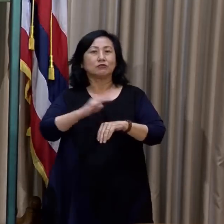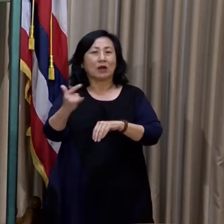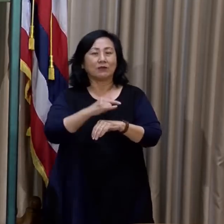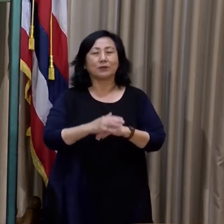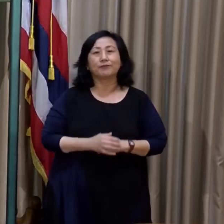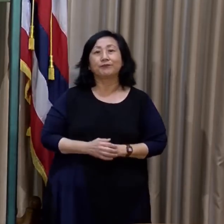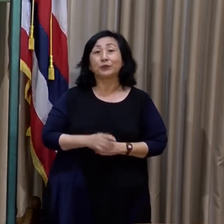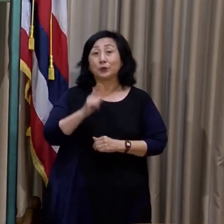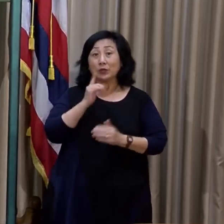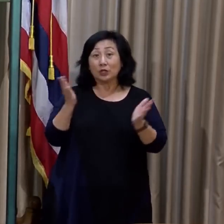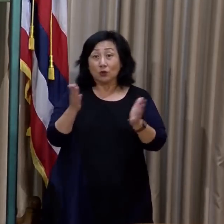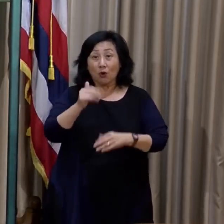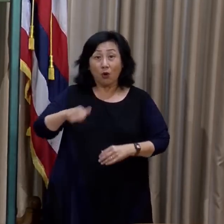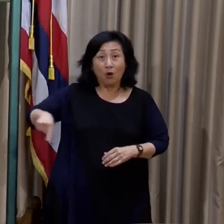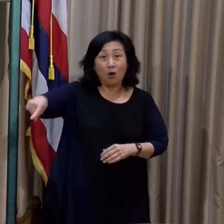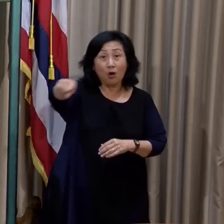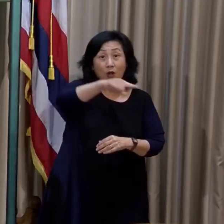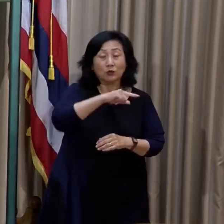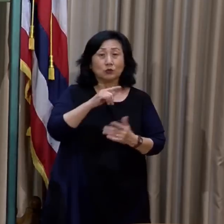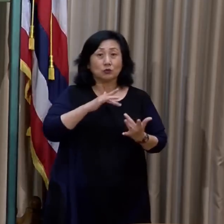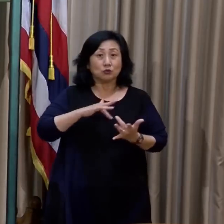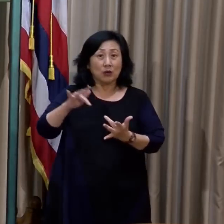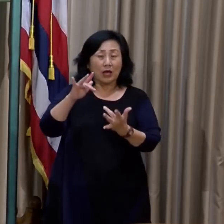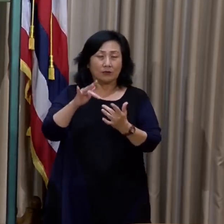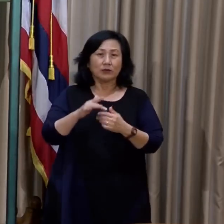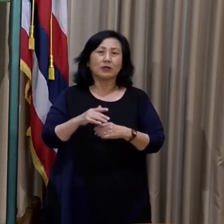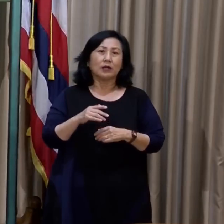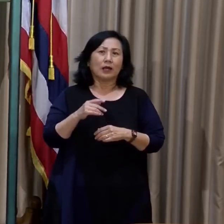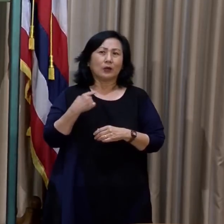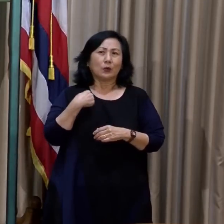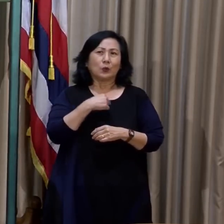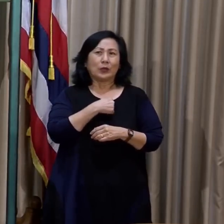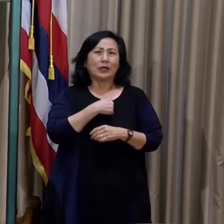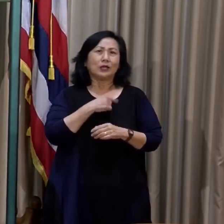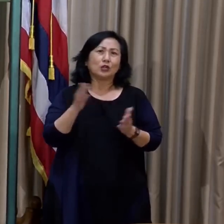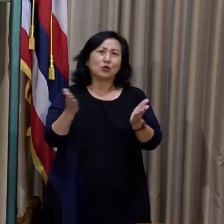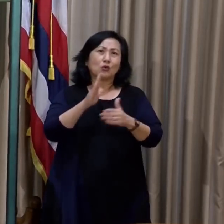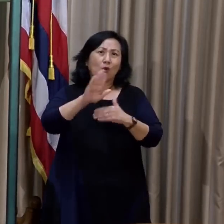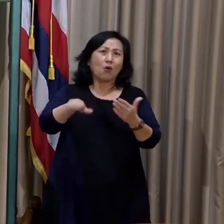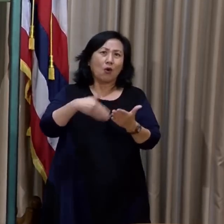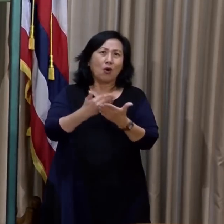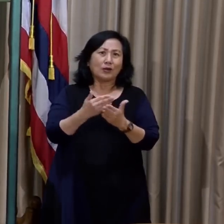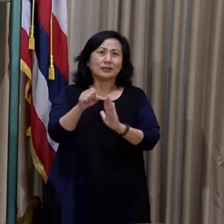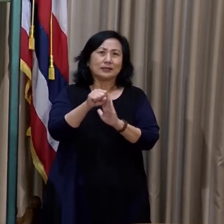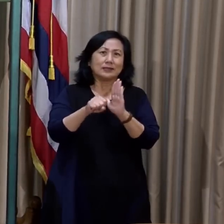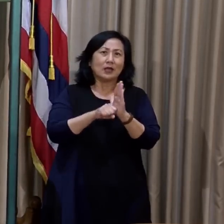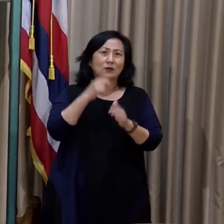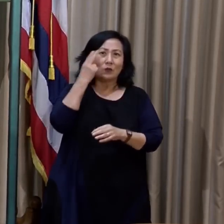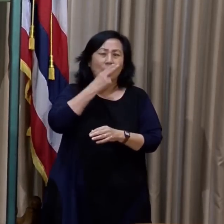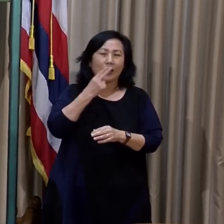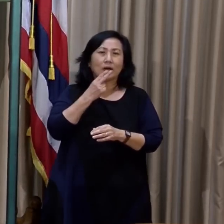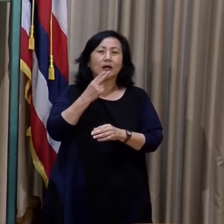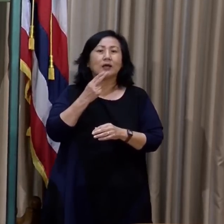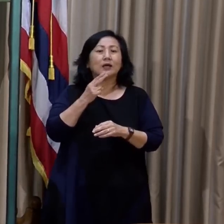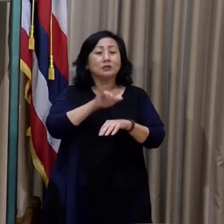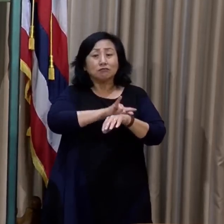TRAVEL. WE REALLY ENCOURAGE ALL OF YOU